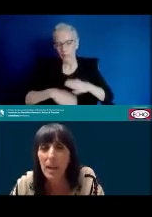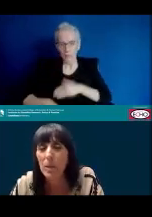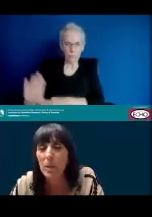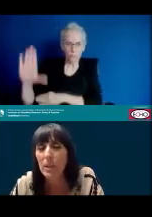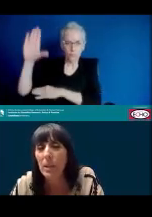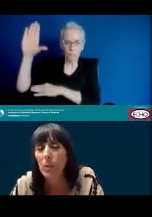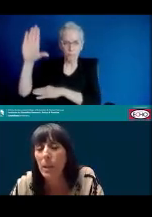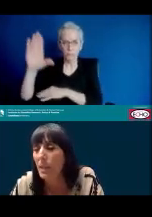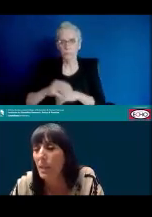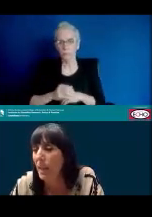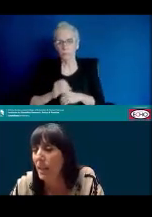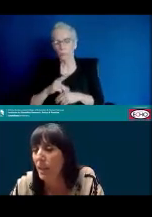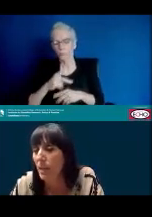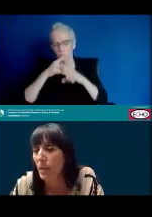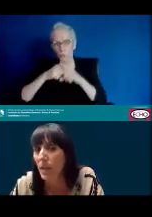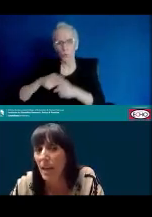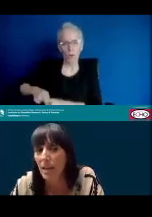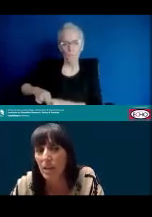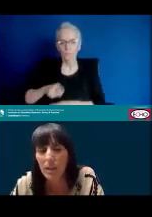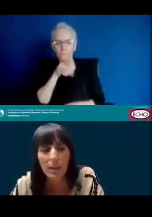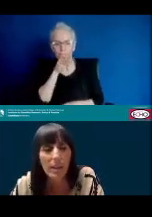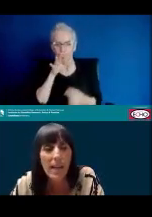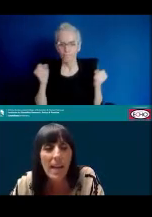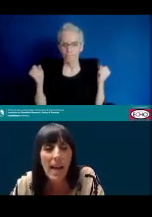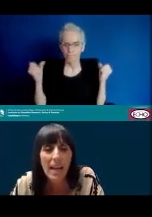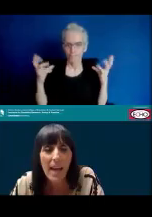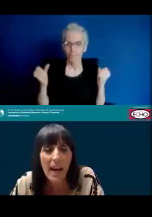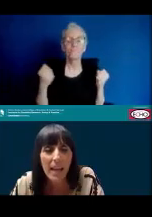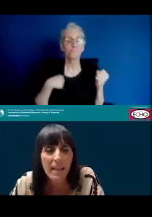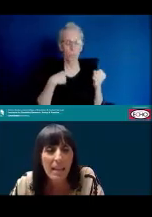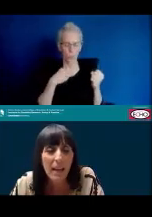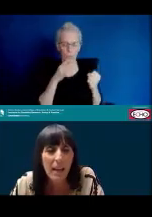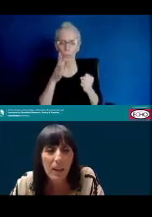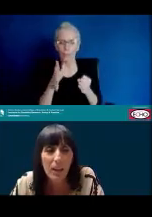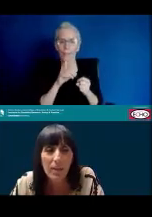and we'll we will get those answered and asked. Kurt